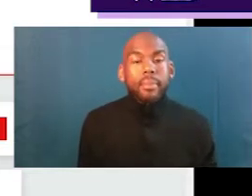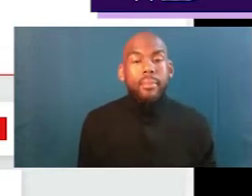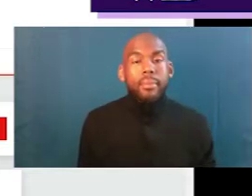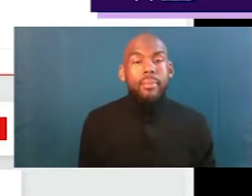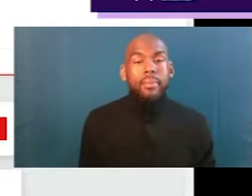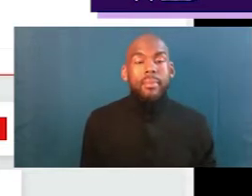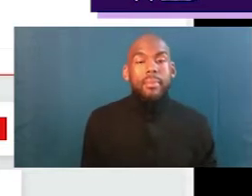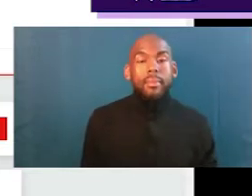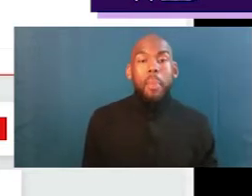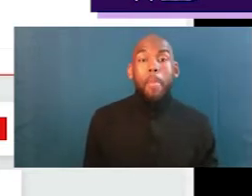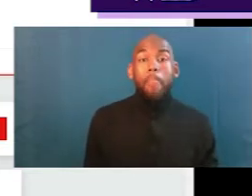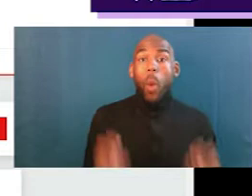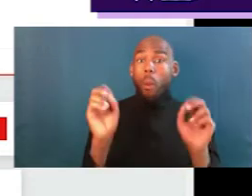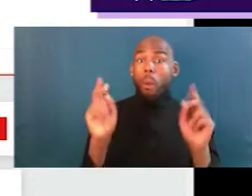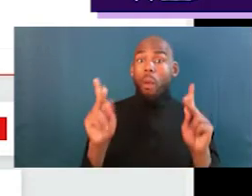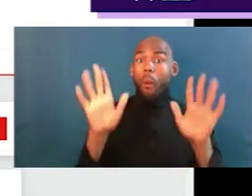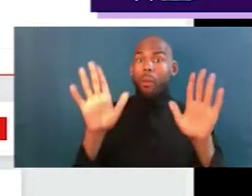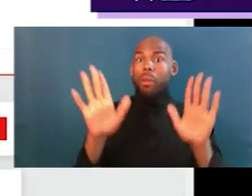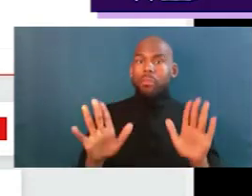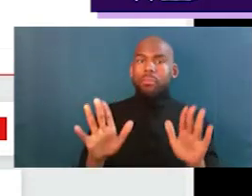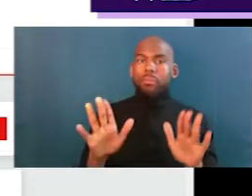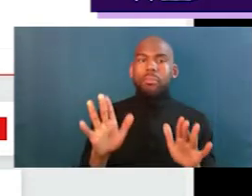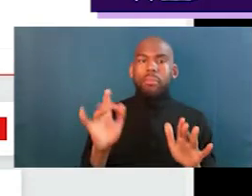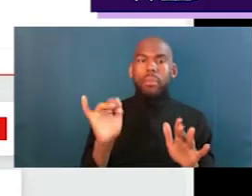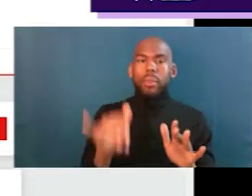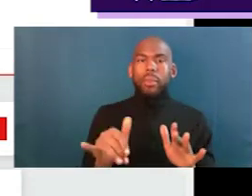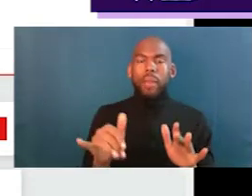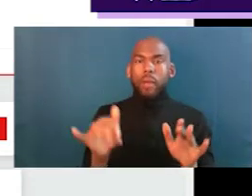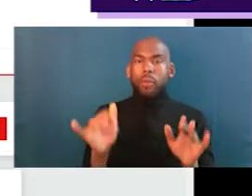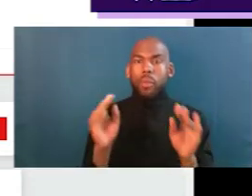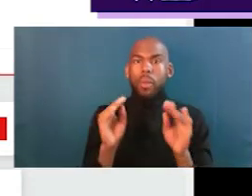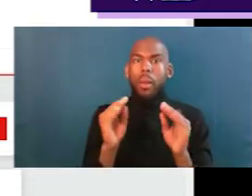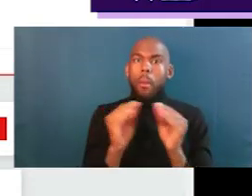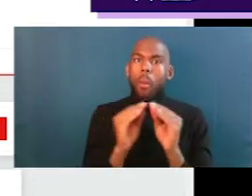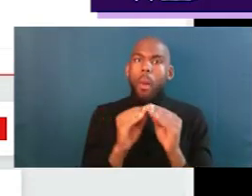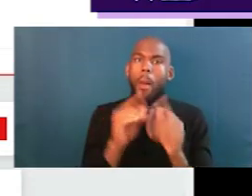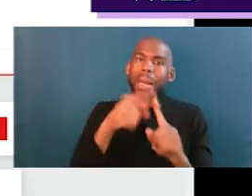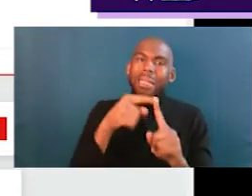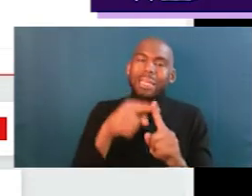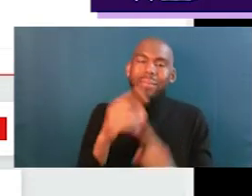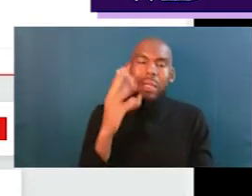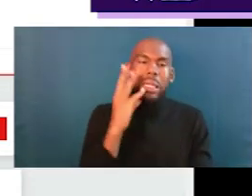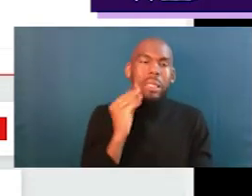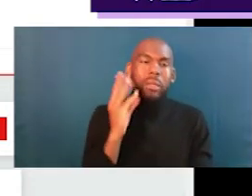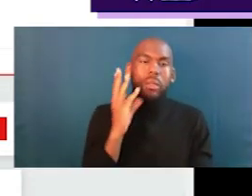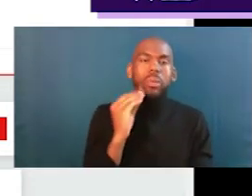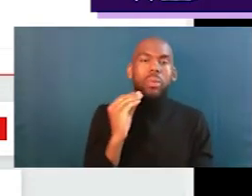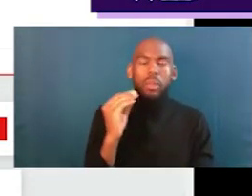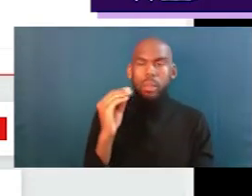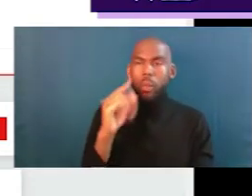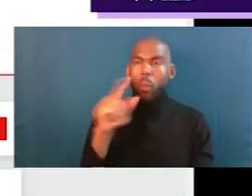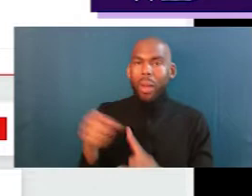Awesome. Great. Much more positive experience knowing that I checked out.